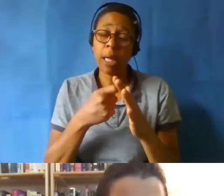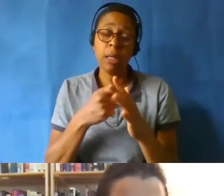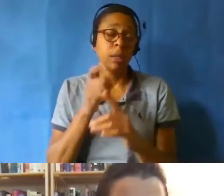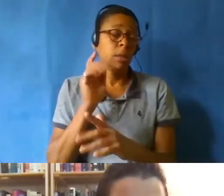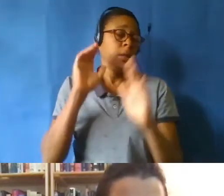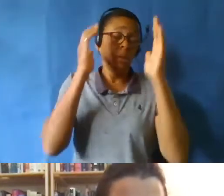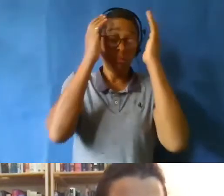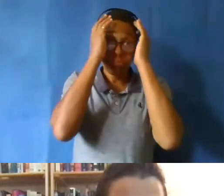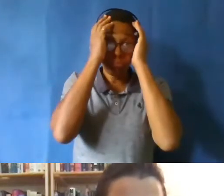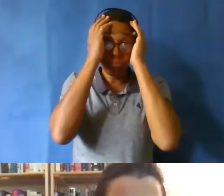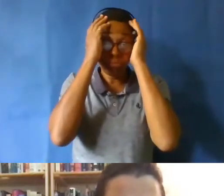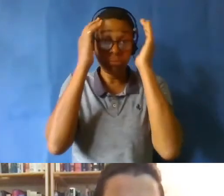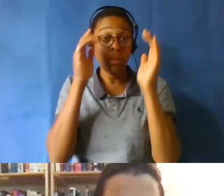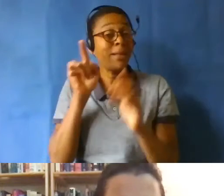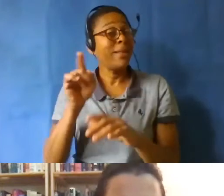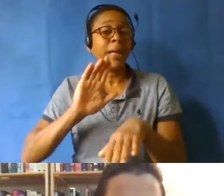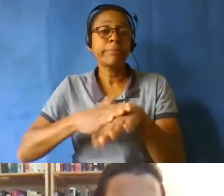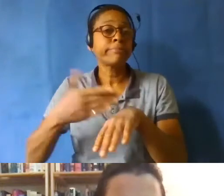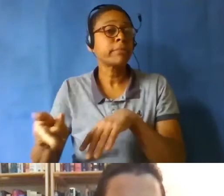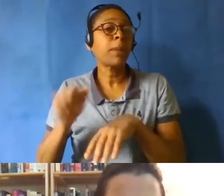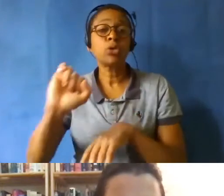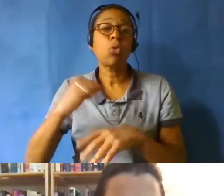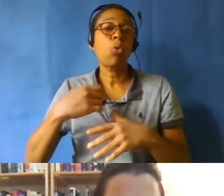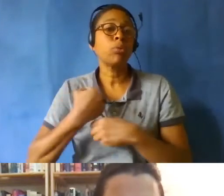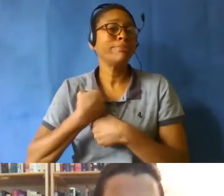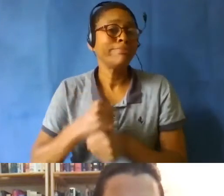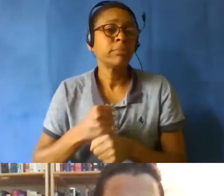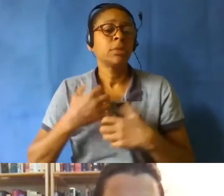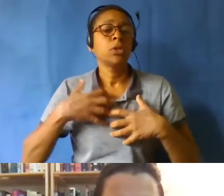does not care about your distress but then performs this whole narrative of